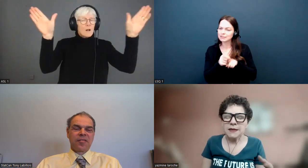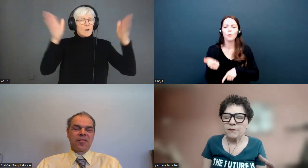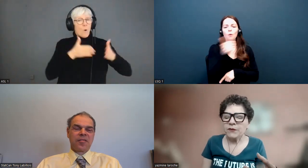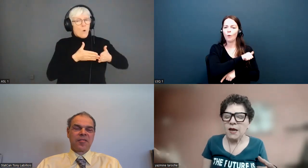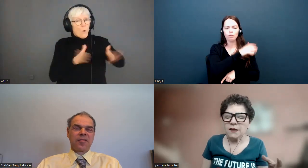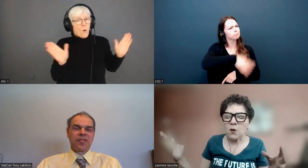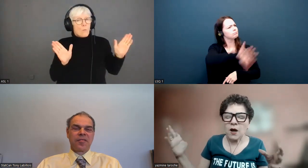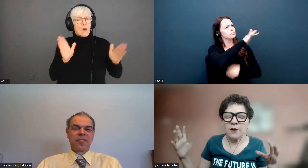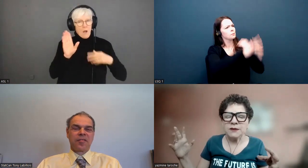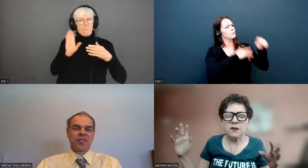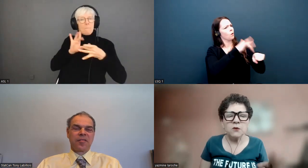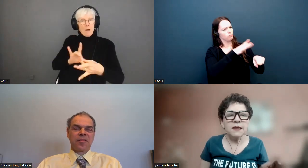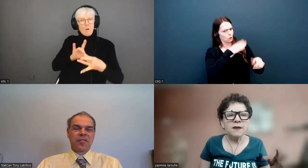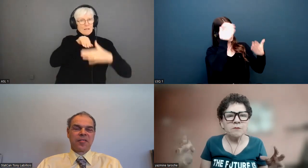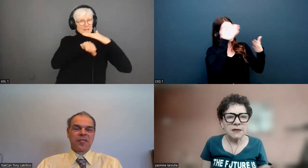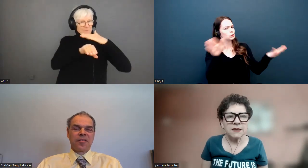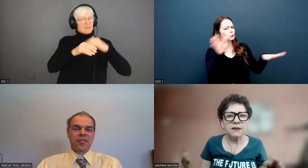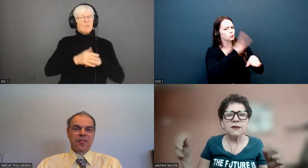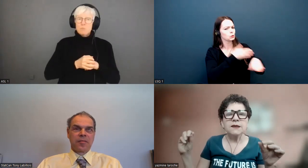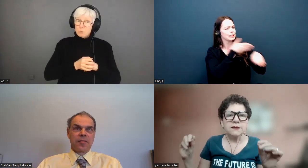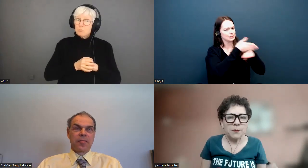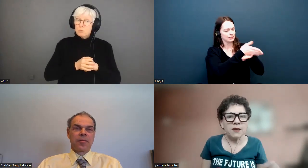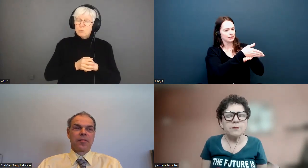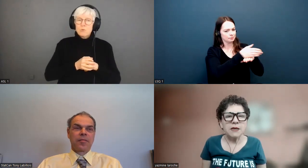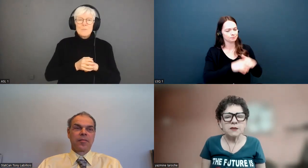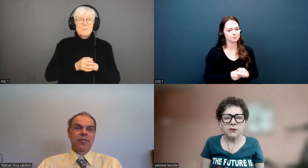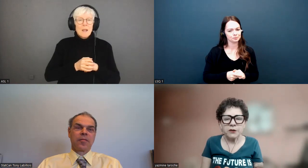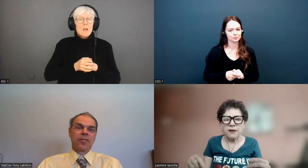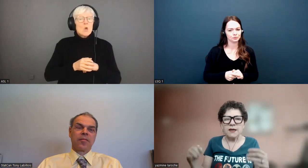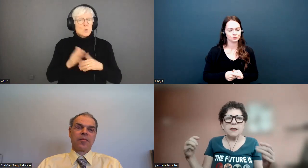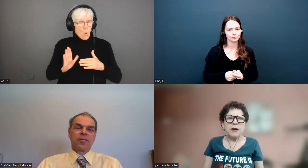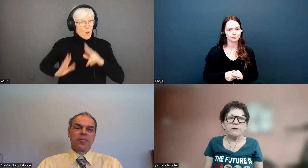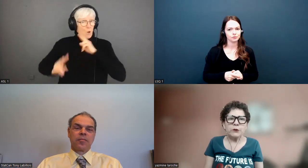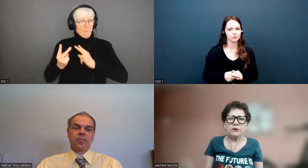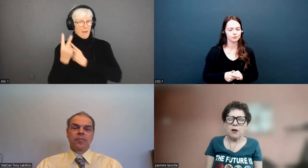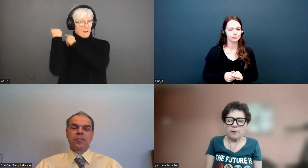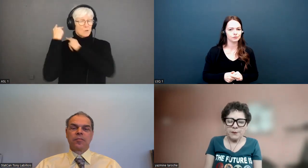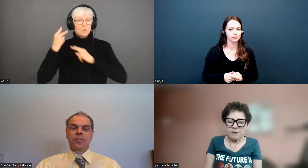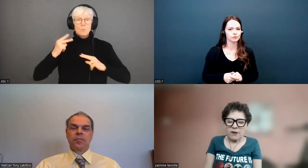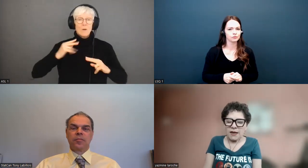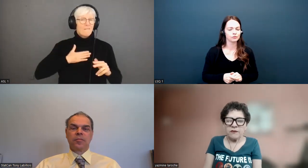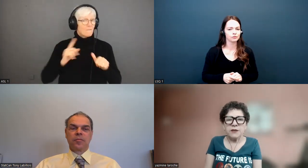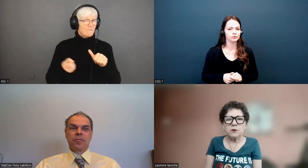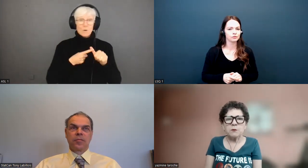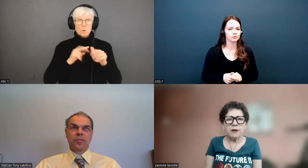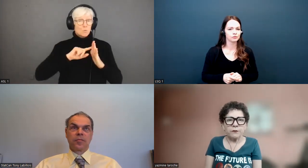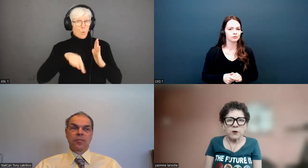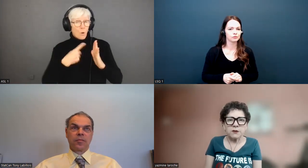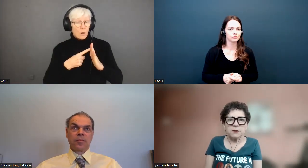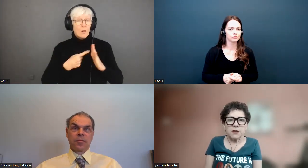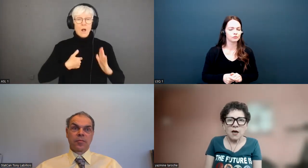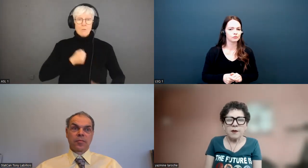so I was a nearly mentored Deputy minister in my first job and this was my first time